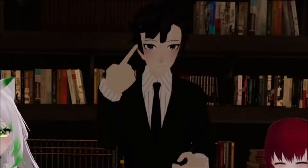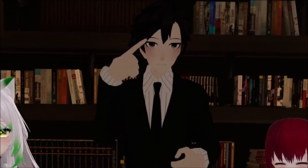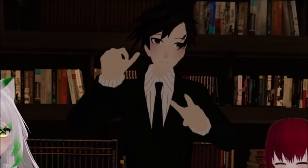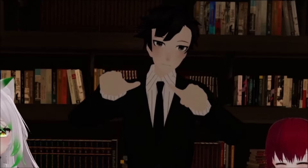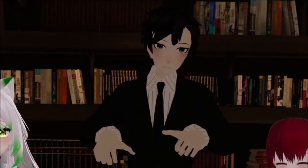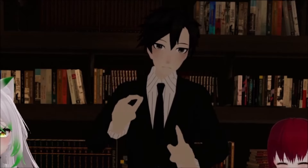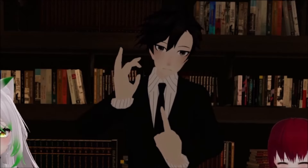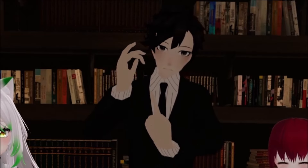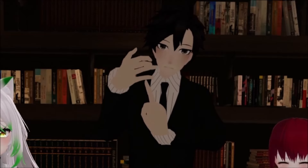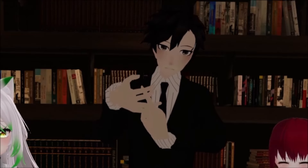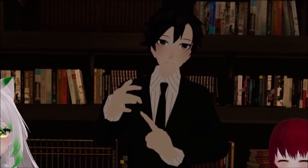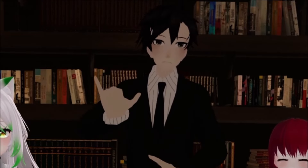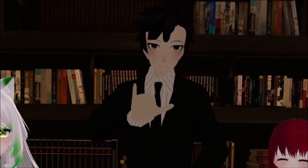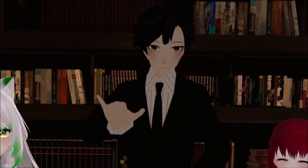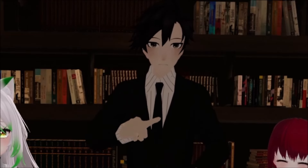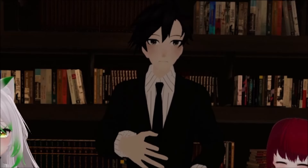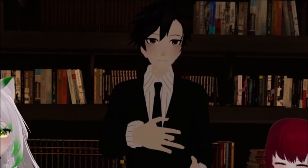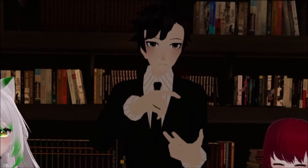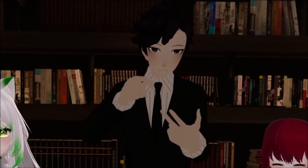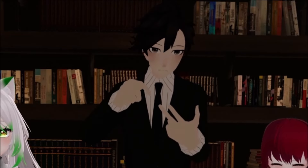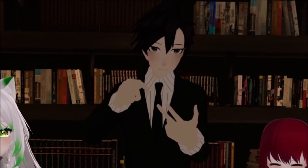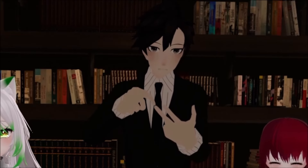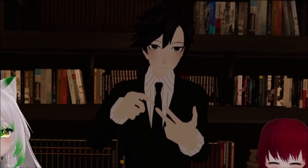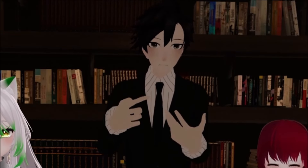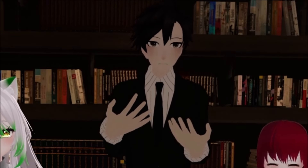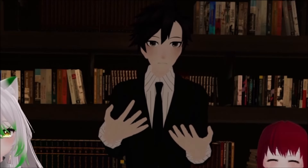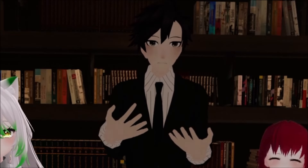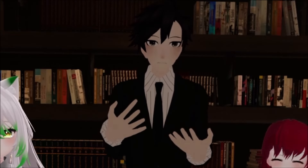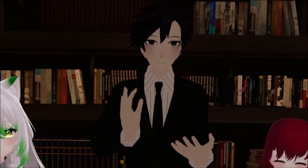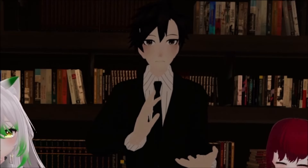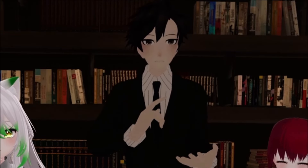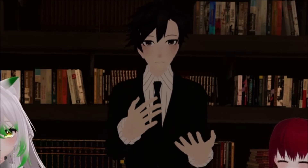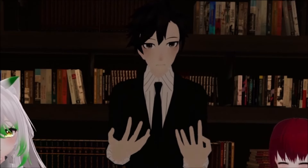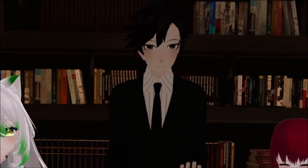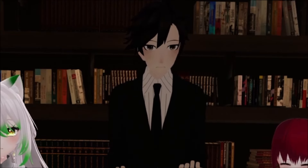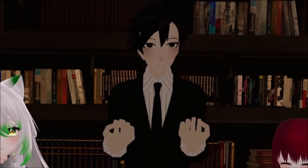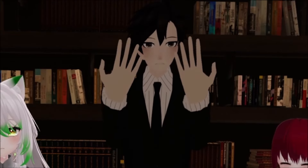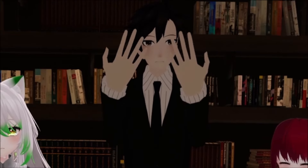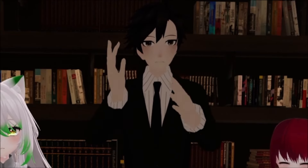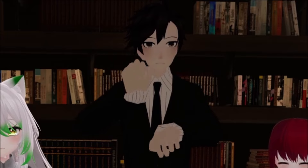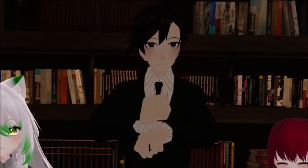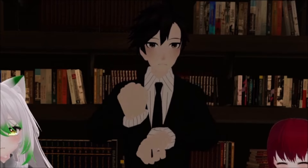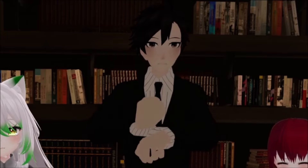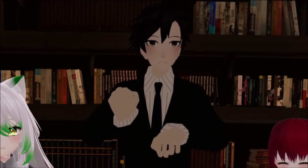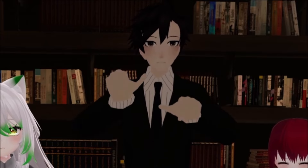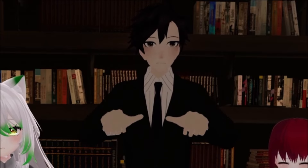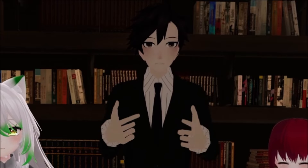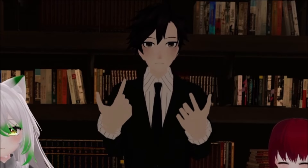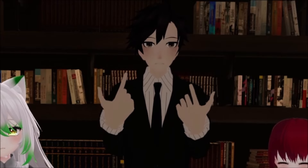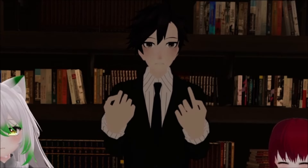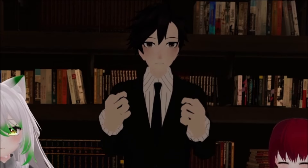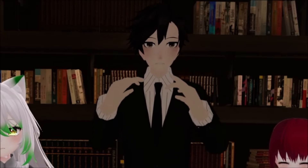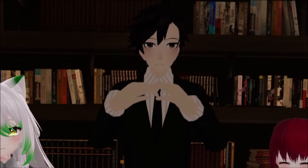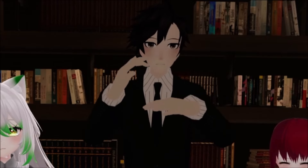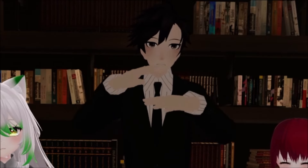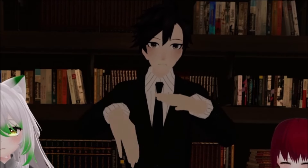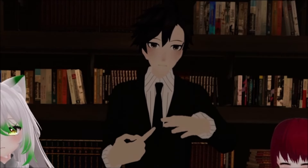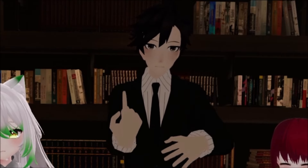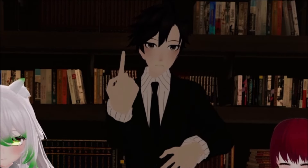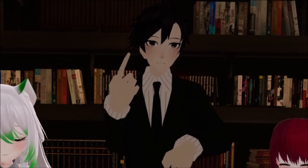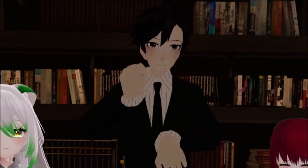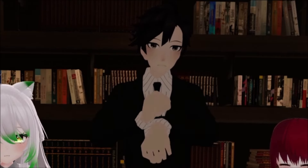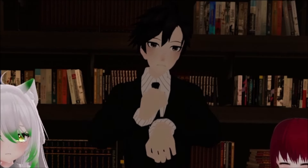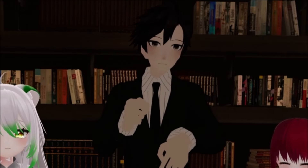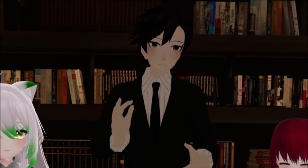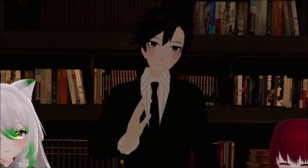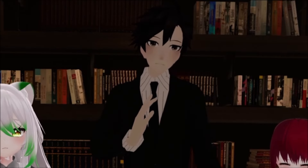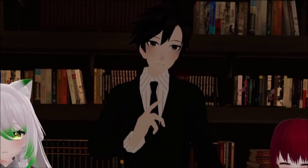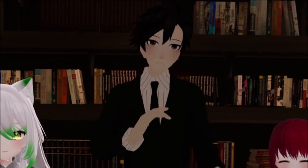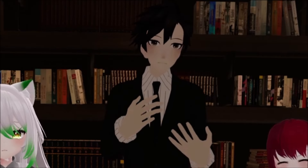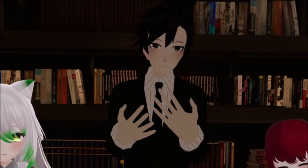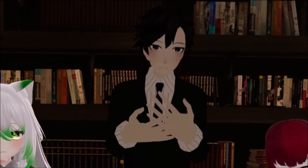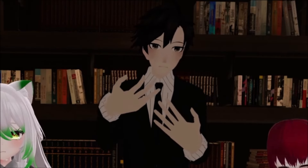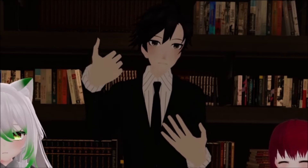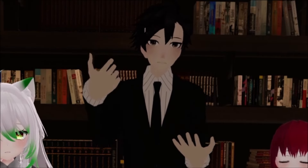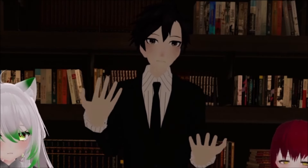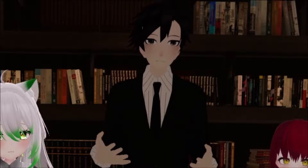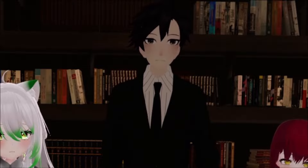(American Sign Language) I think I could cosplay him too. The third reason is multitasking. It is cool and easier to work on more than 1 task